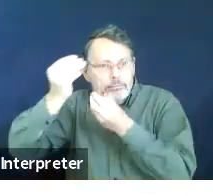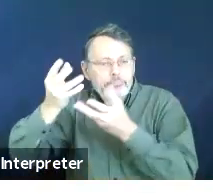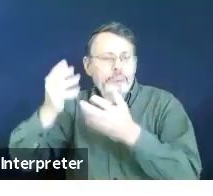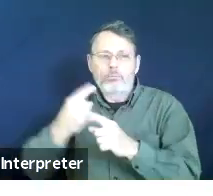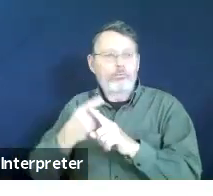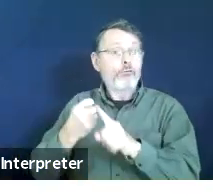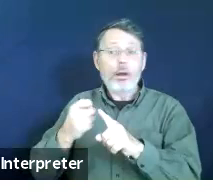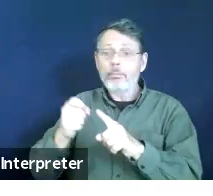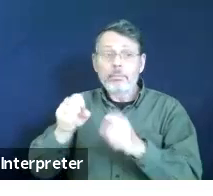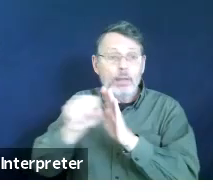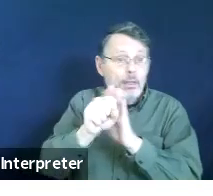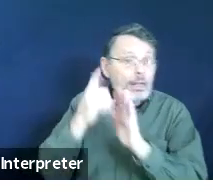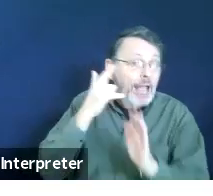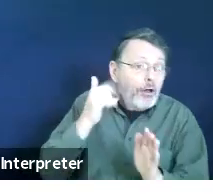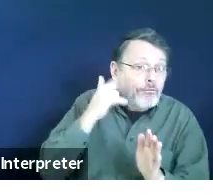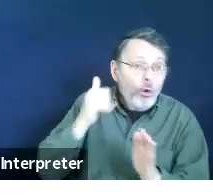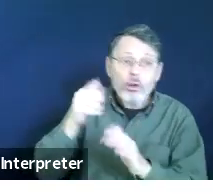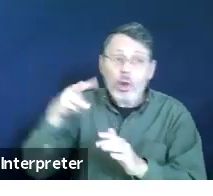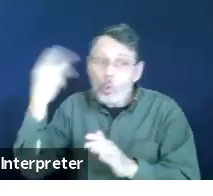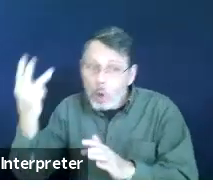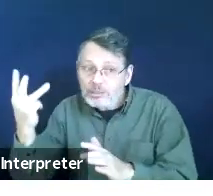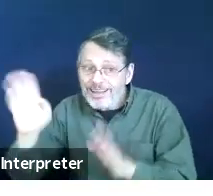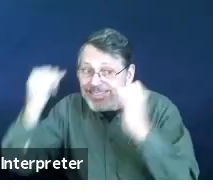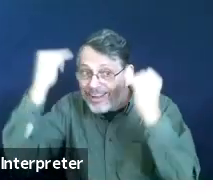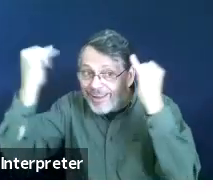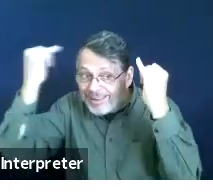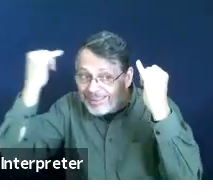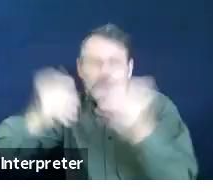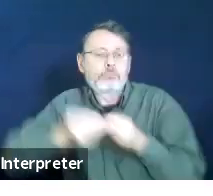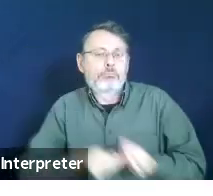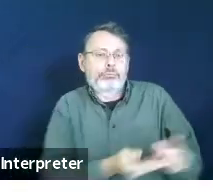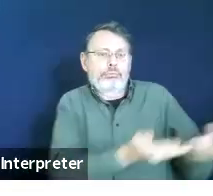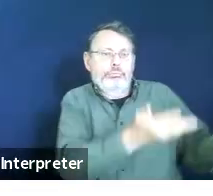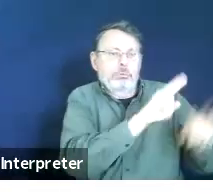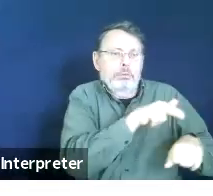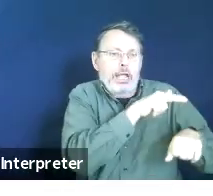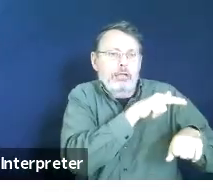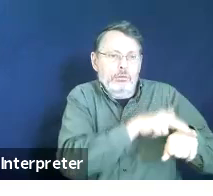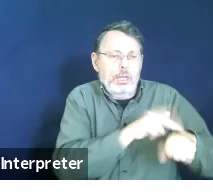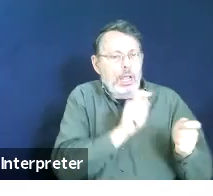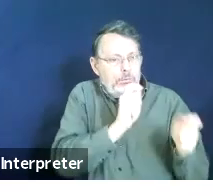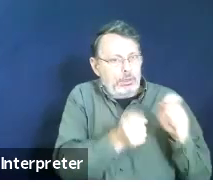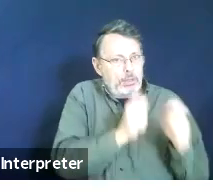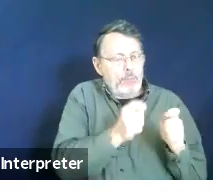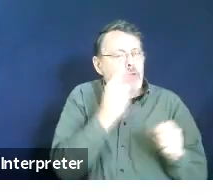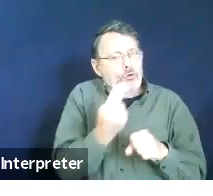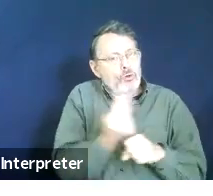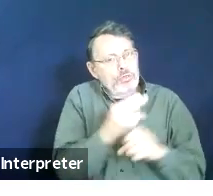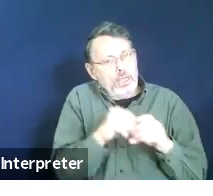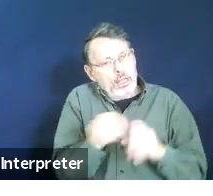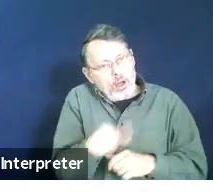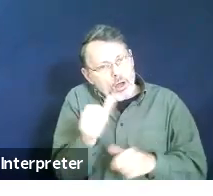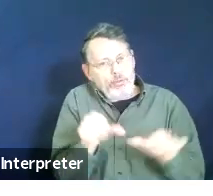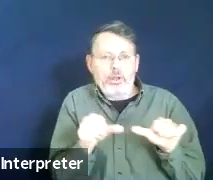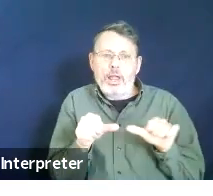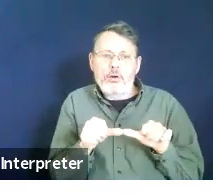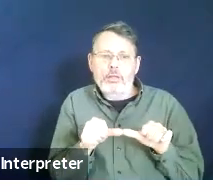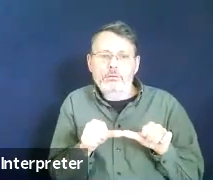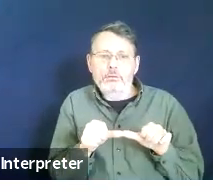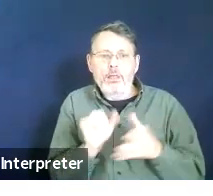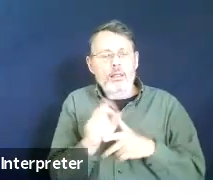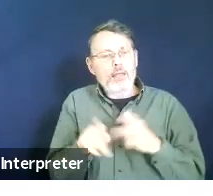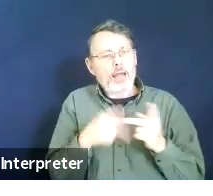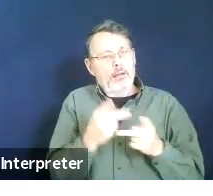other states, those were used nationally and adapted for use in other areas, but that ability